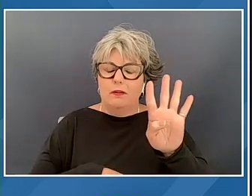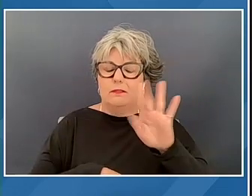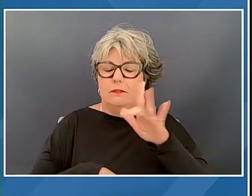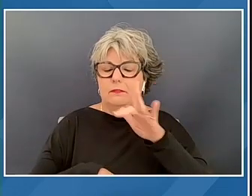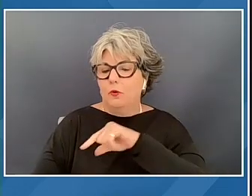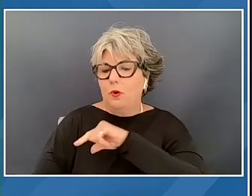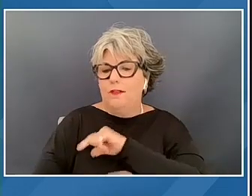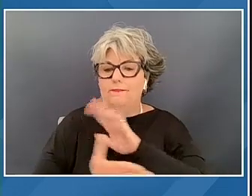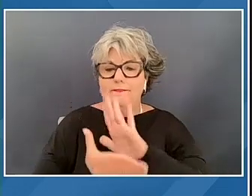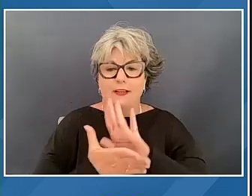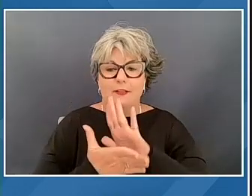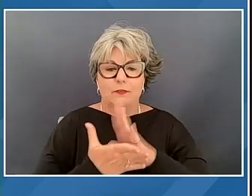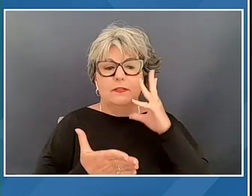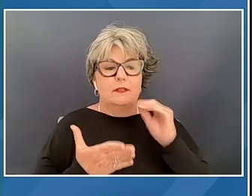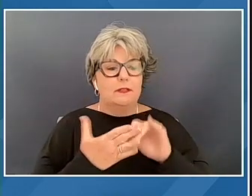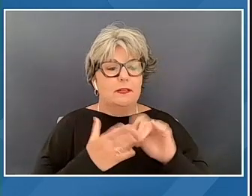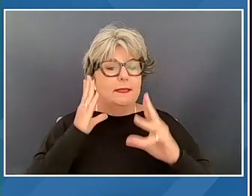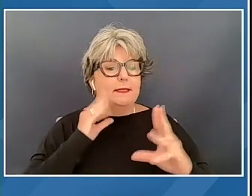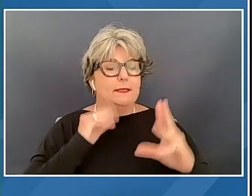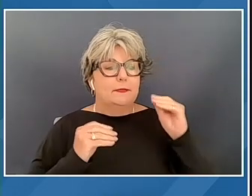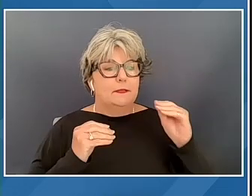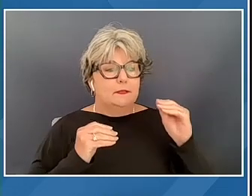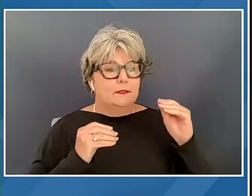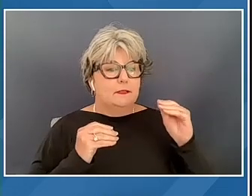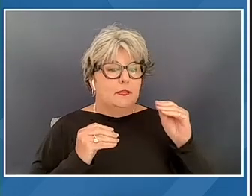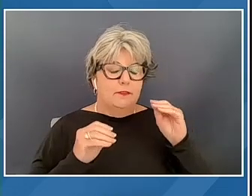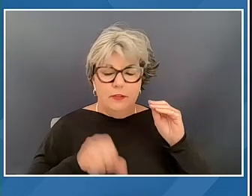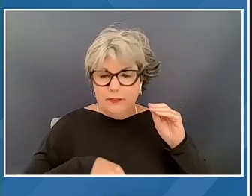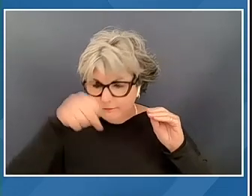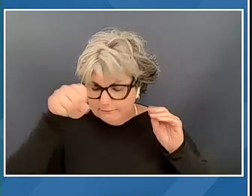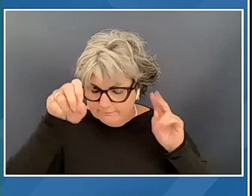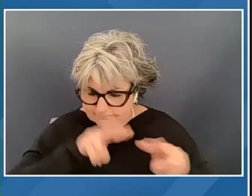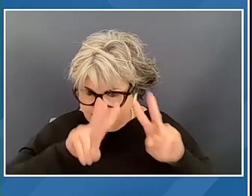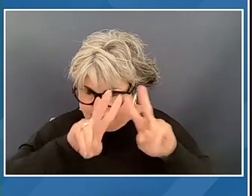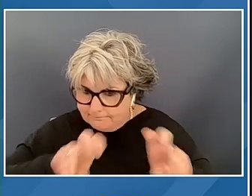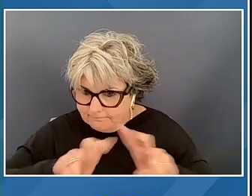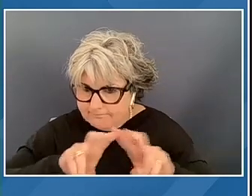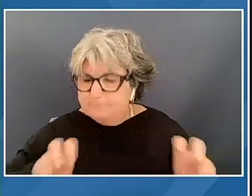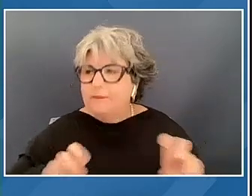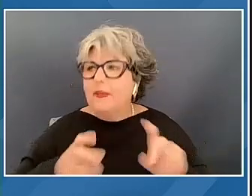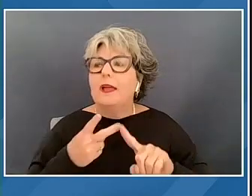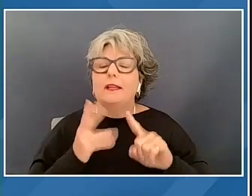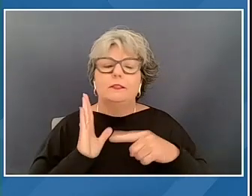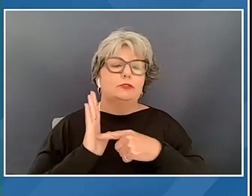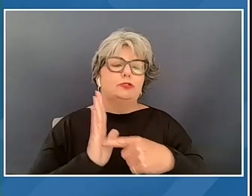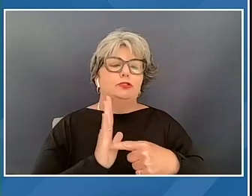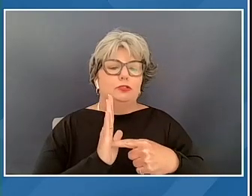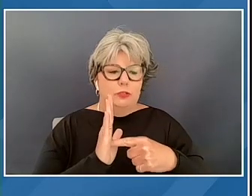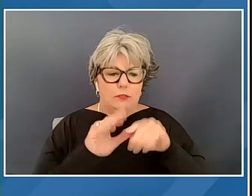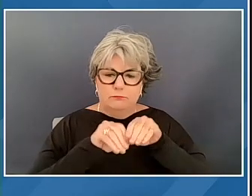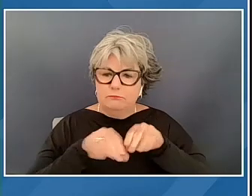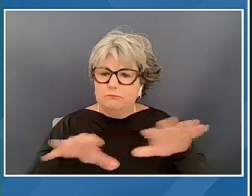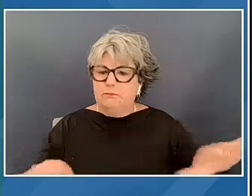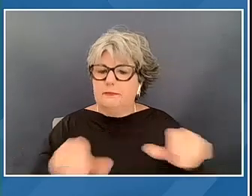experience of looking under the hood, is unique and it's revealed pervasive and systemic misconduct by the Department's